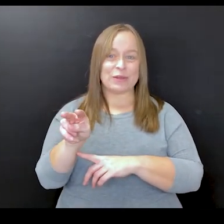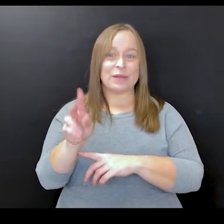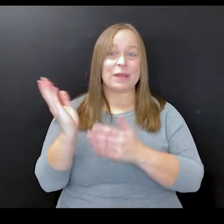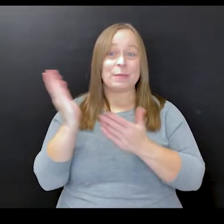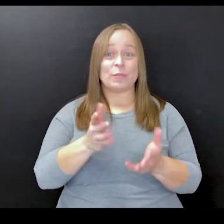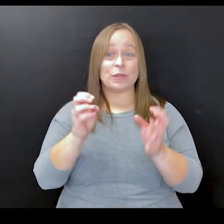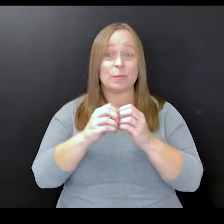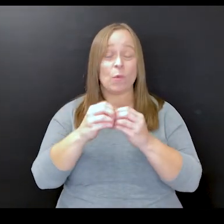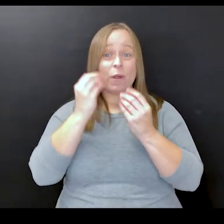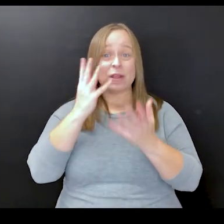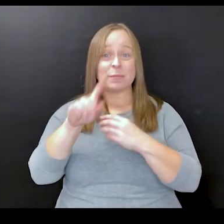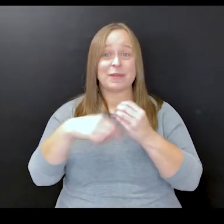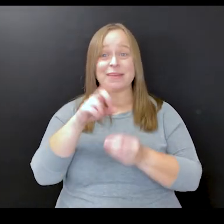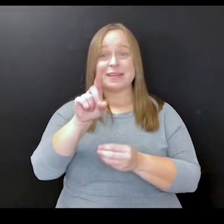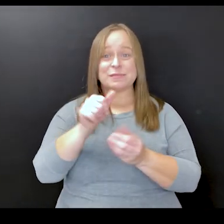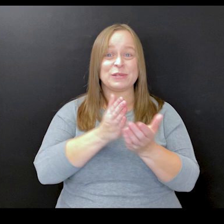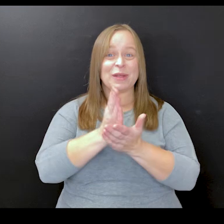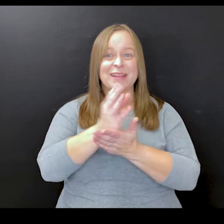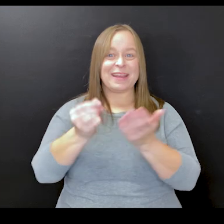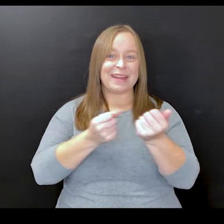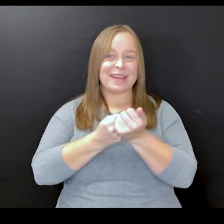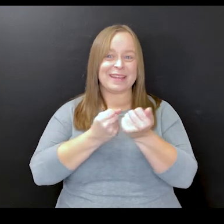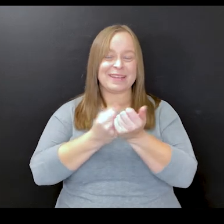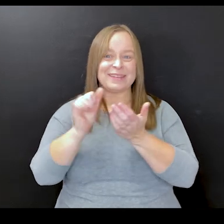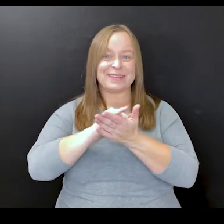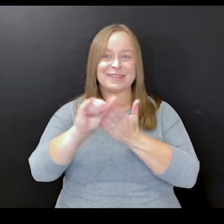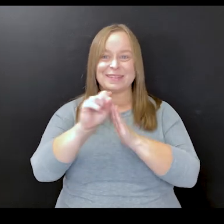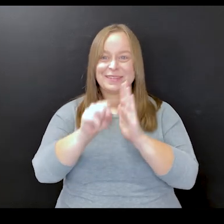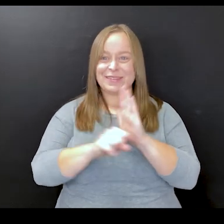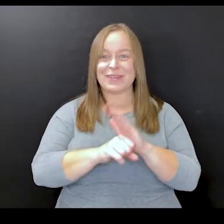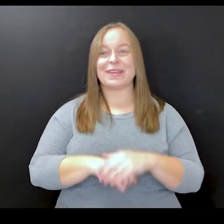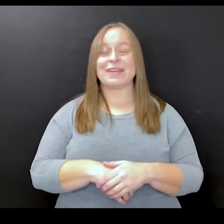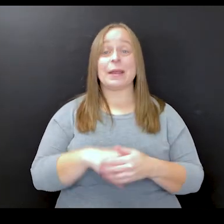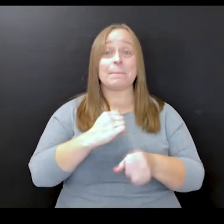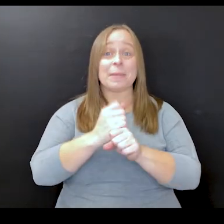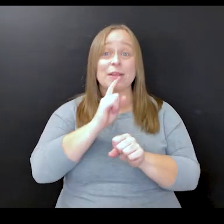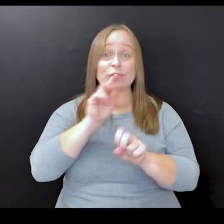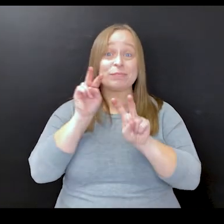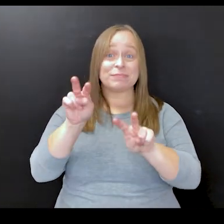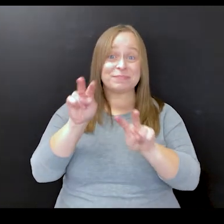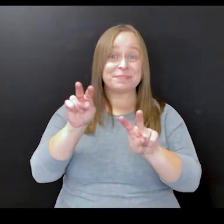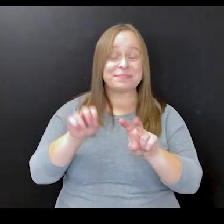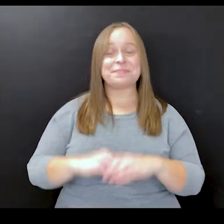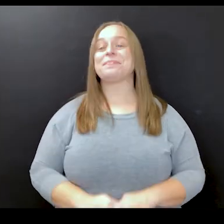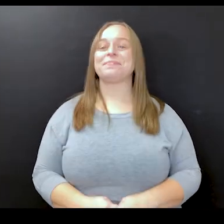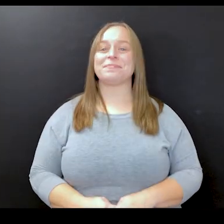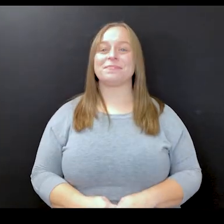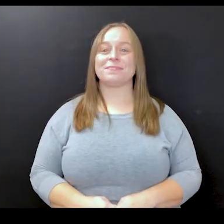to bring you more information on disability rights in the state of New York, so make sure to tune in!